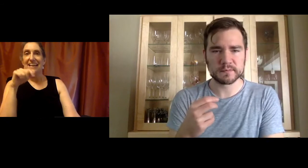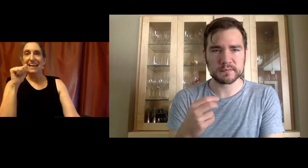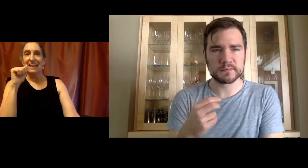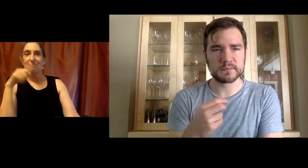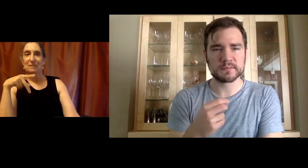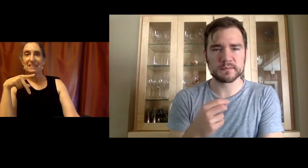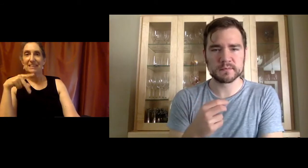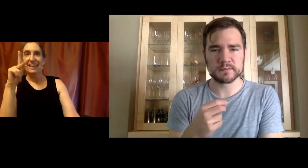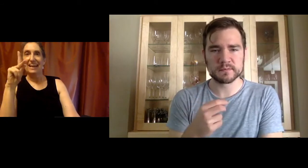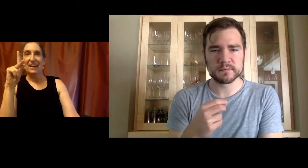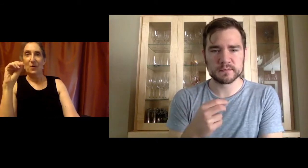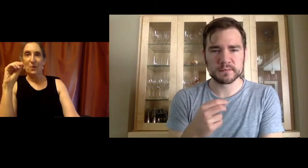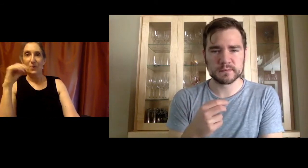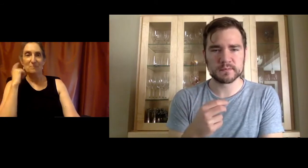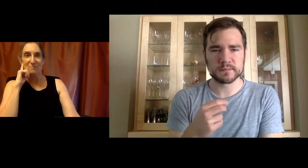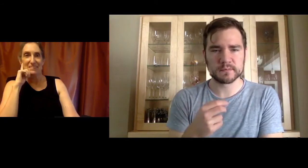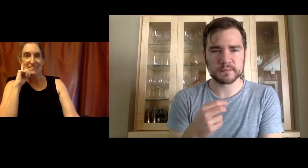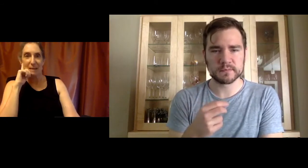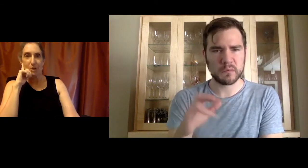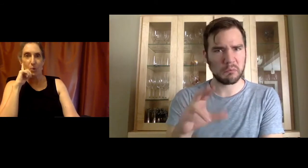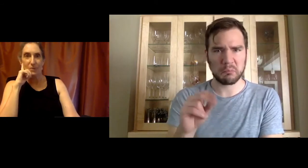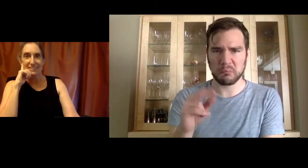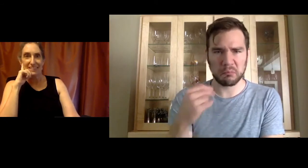Z-A-P-K-O, Zapko.